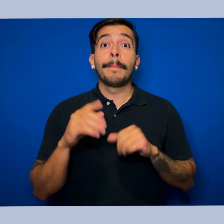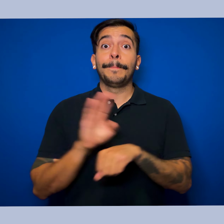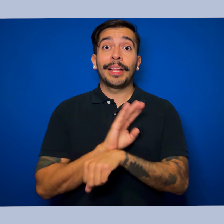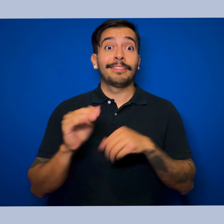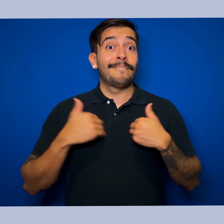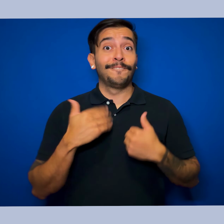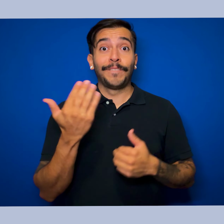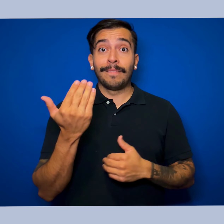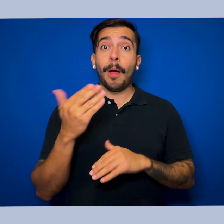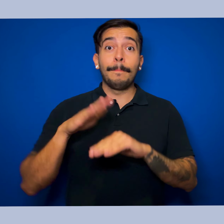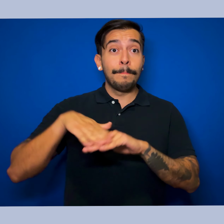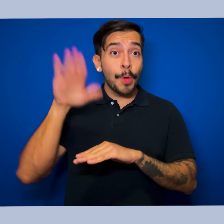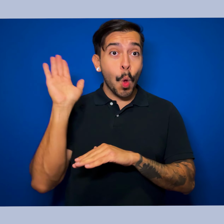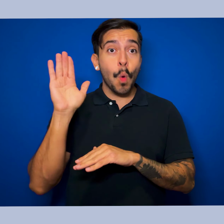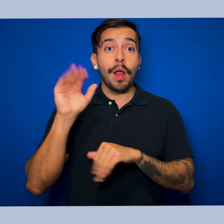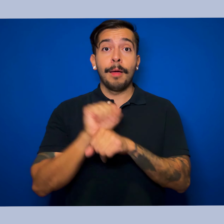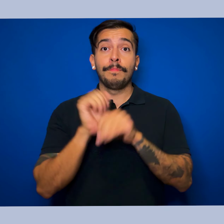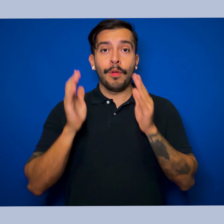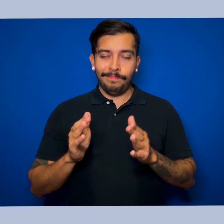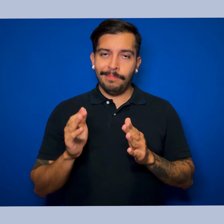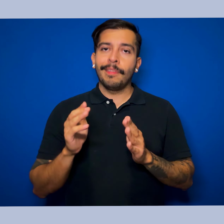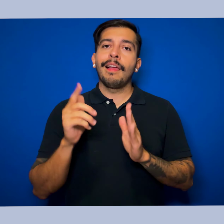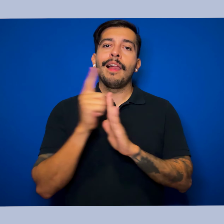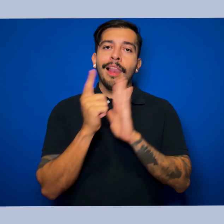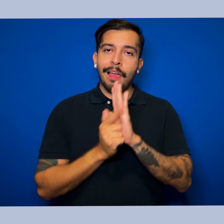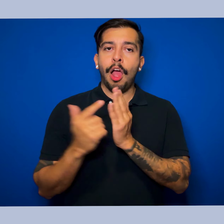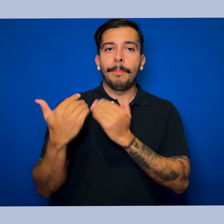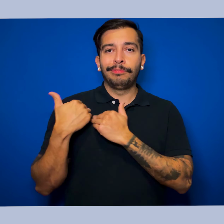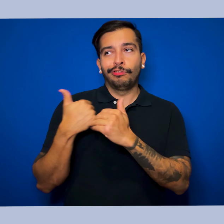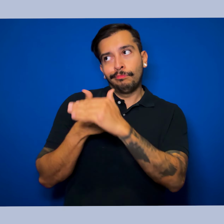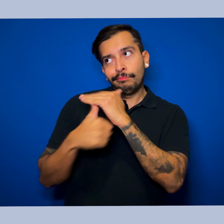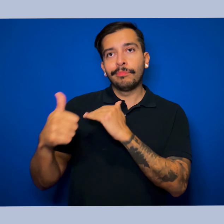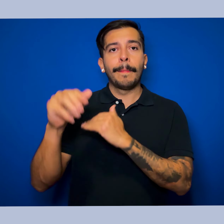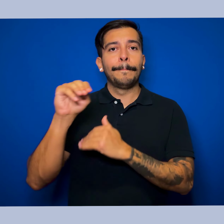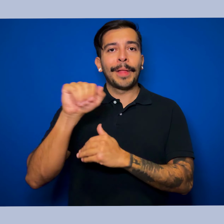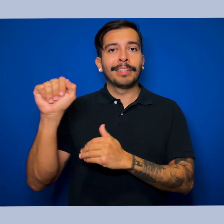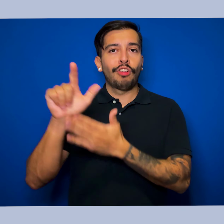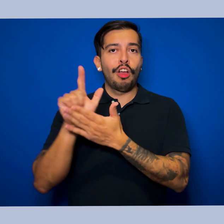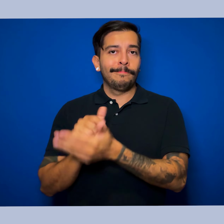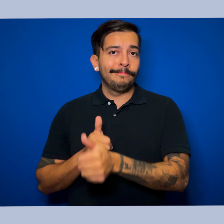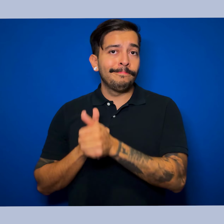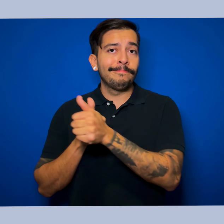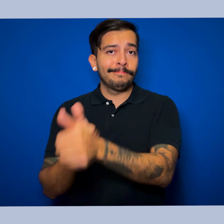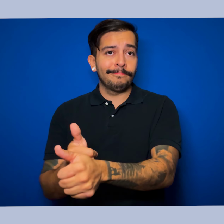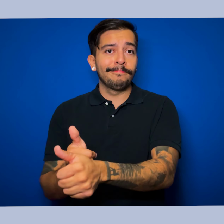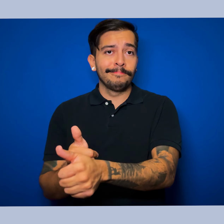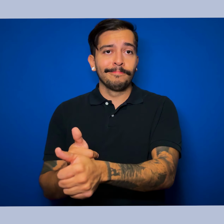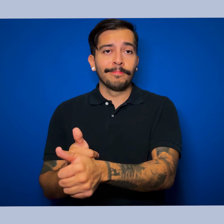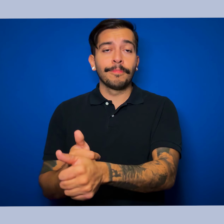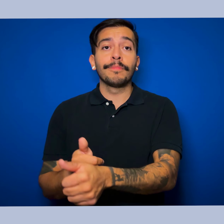Businesses with 15 or more employees have legal obligations under both Massachusetts law